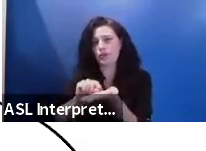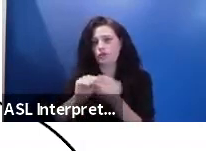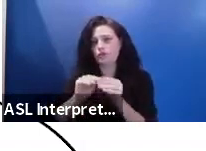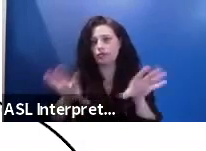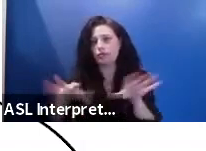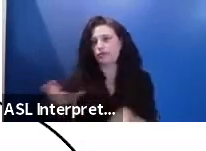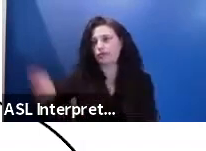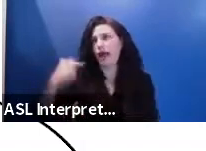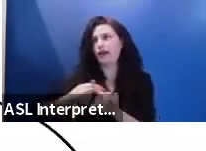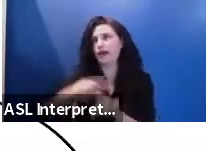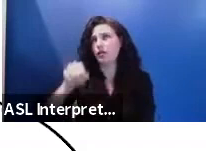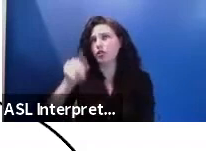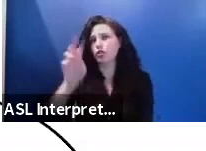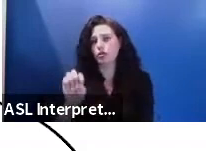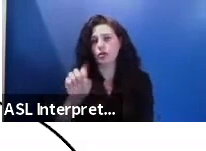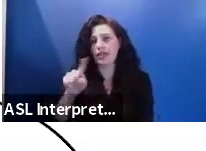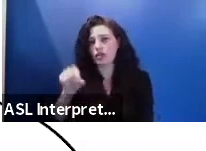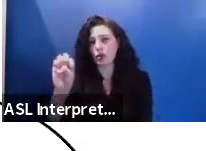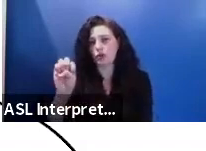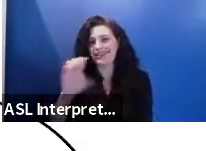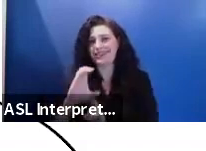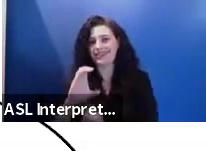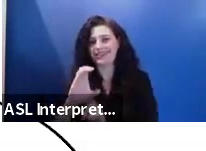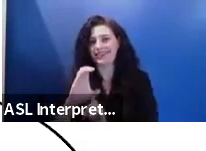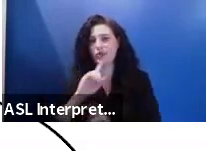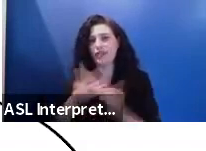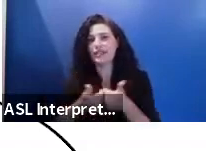people who work in settings that are separate from the set,